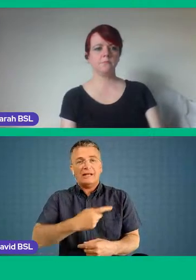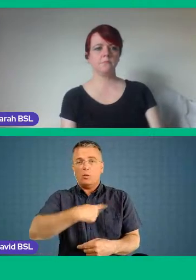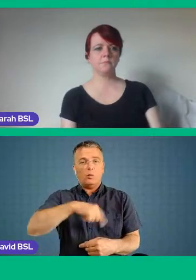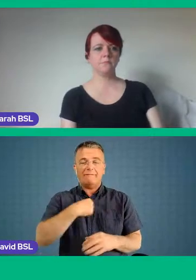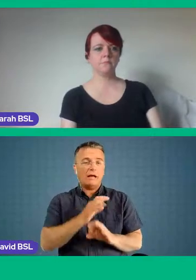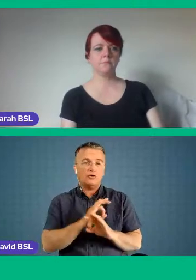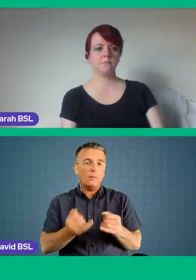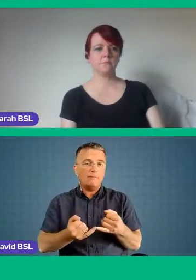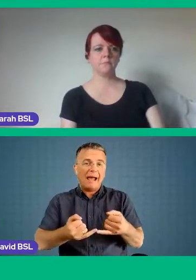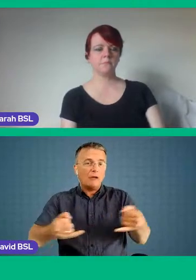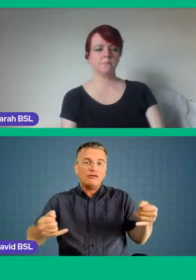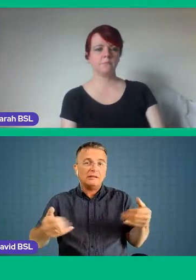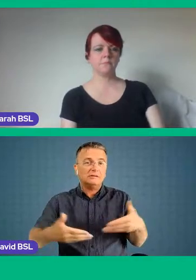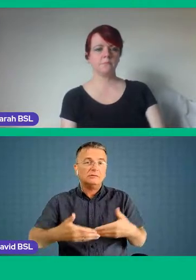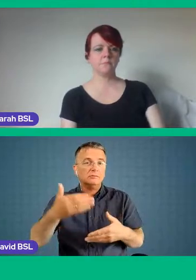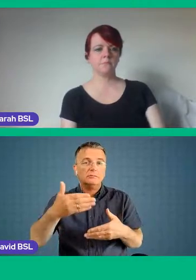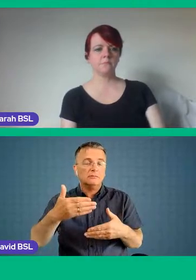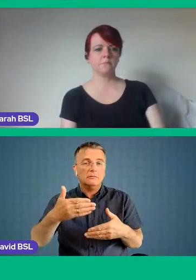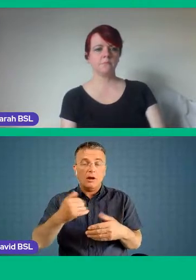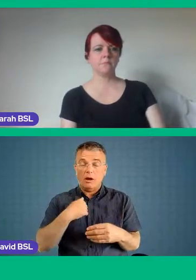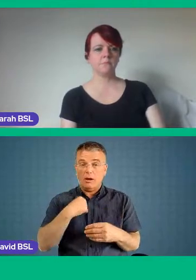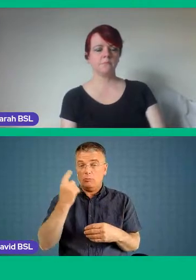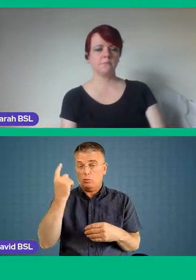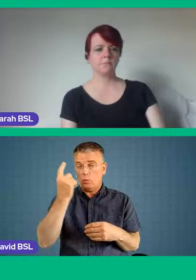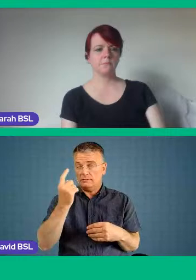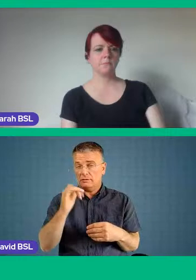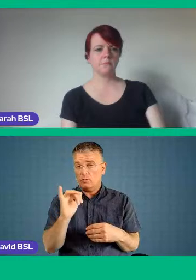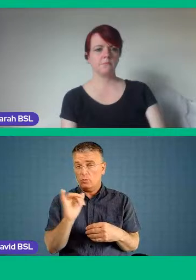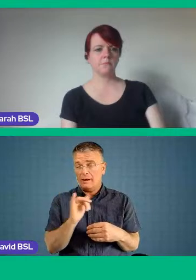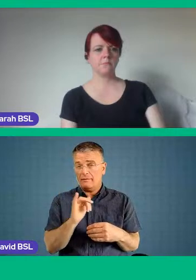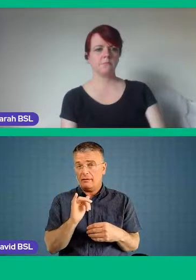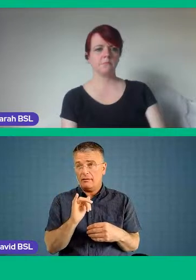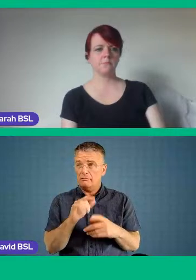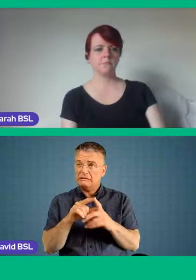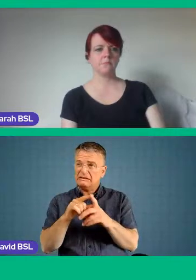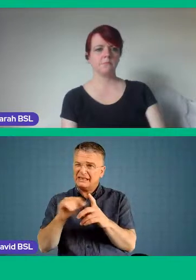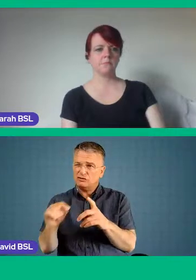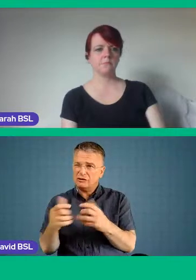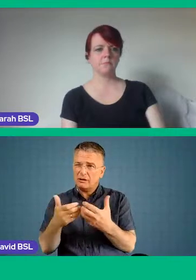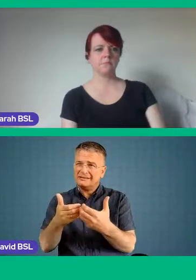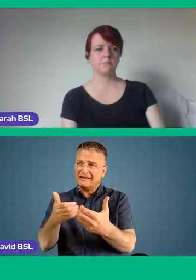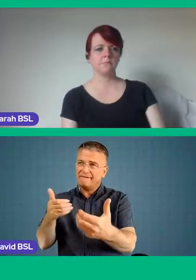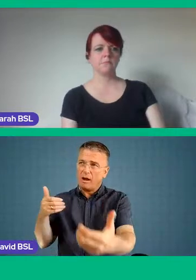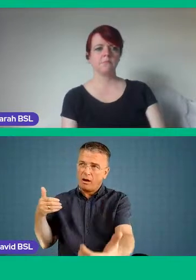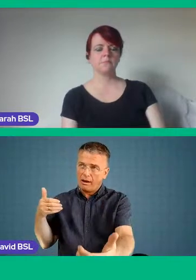in terms of the digital divide that has created these chasms where